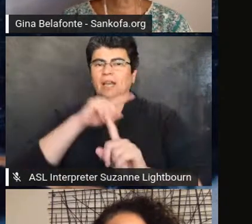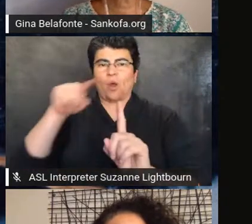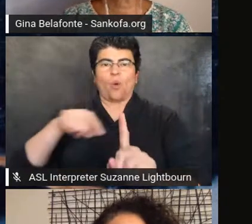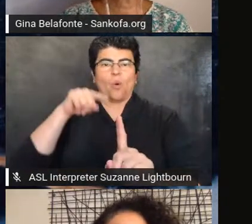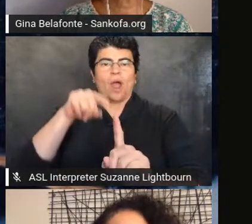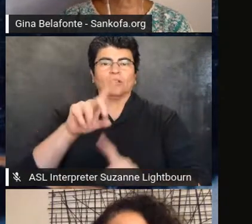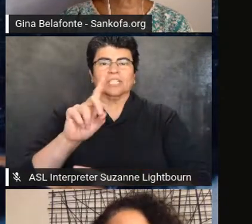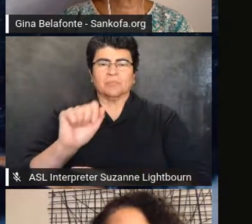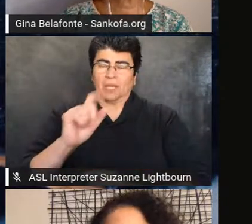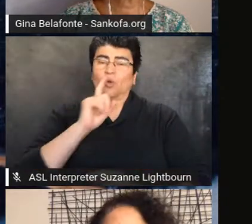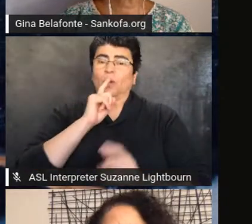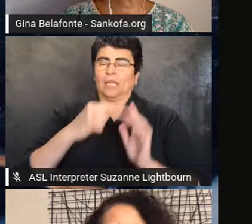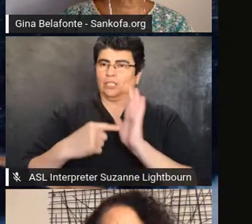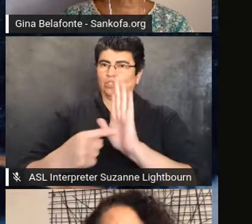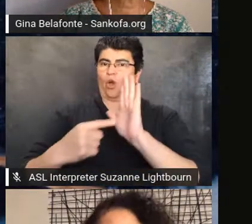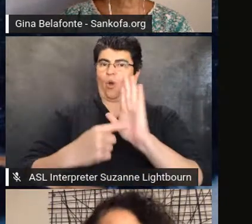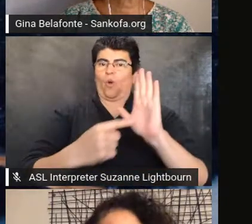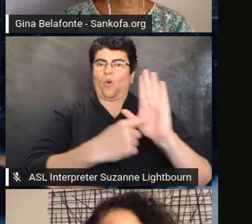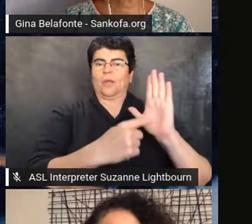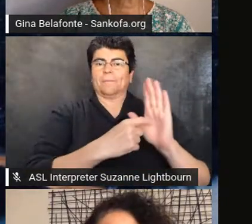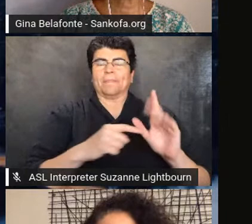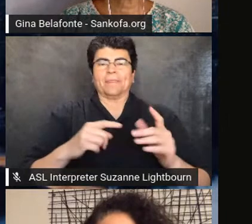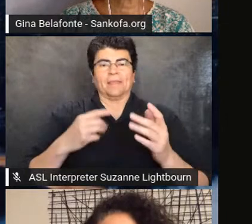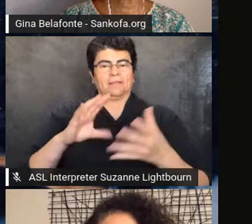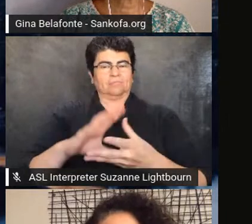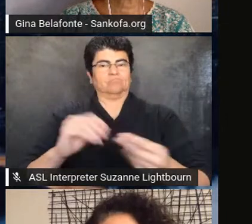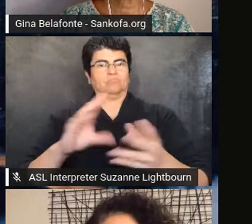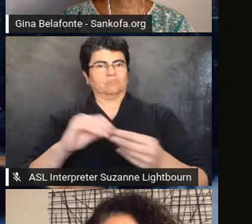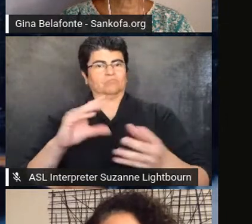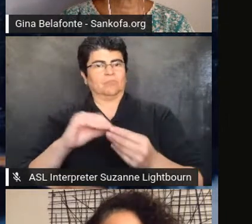really showcasing the testimonies of artists.